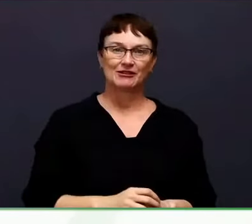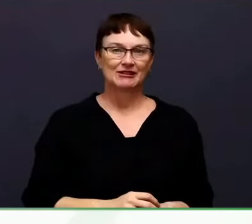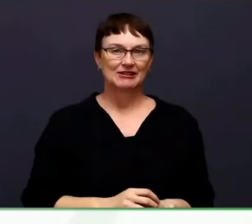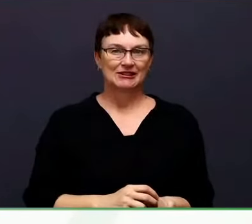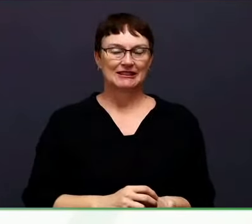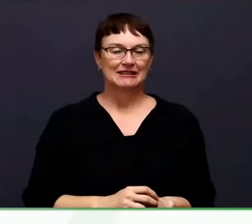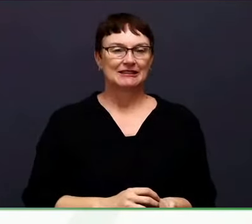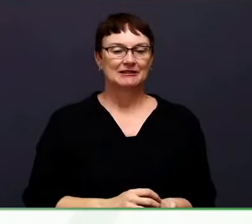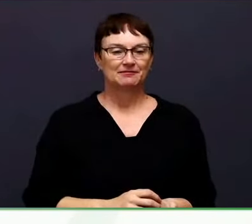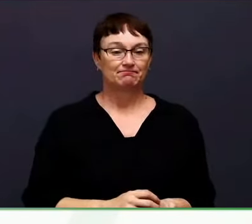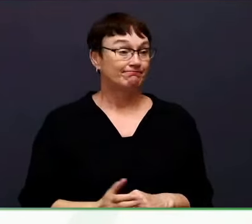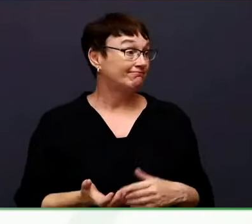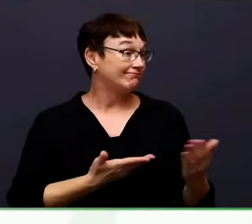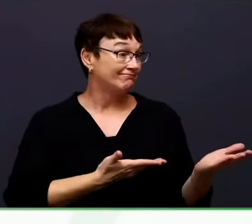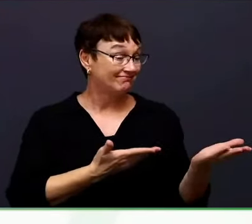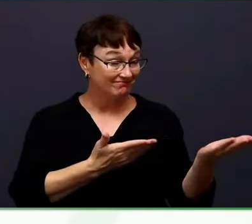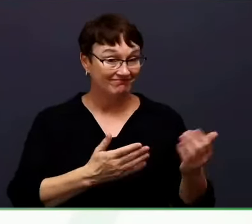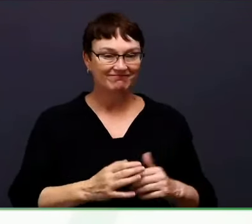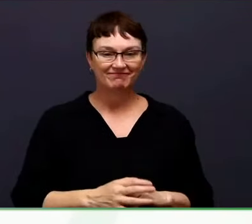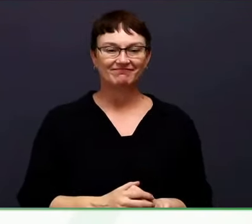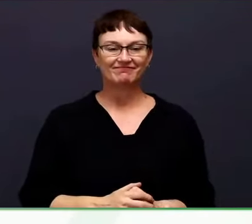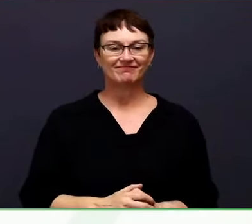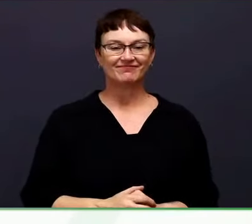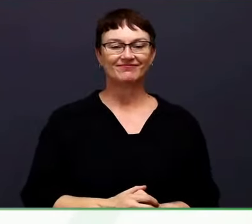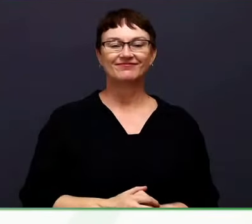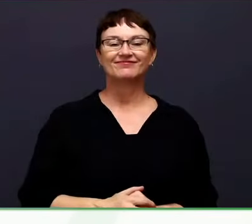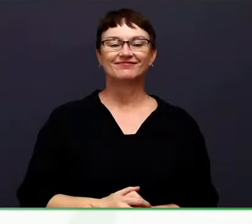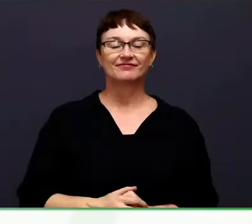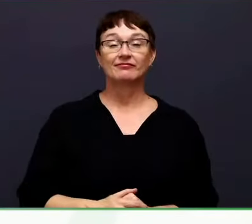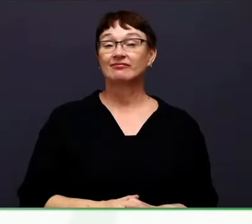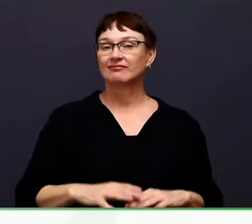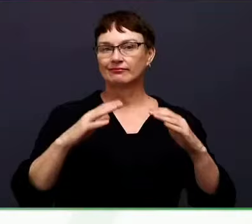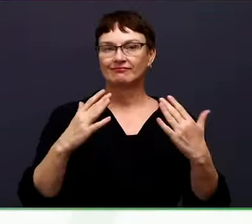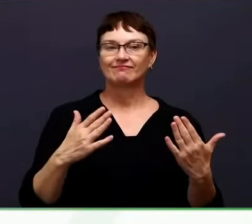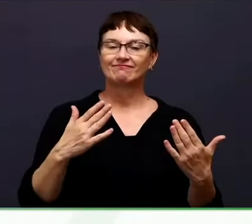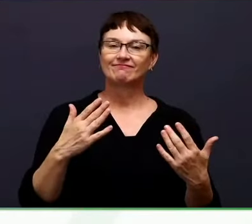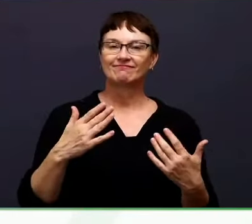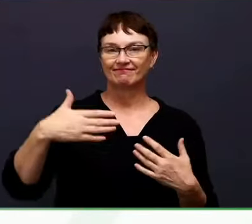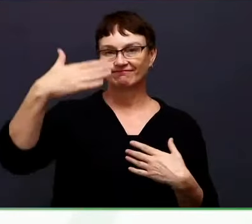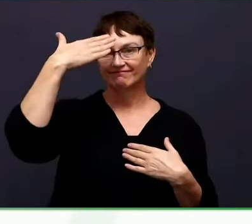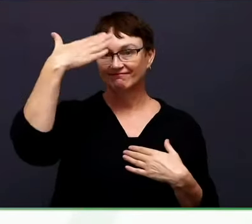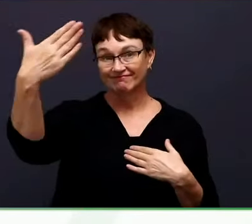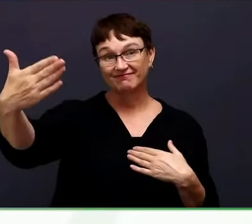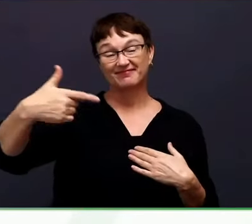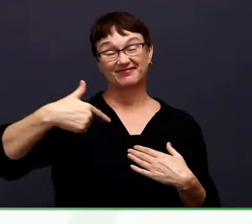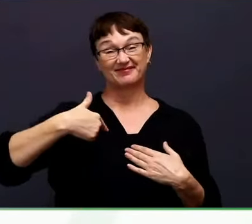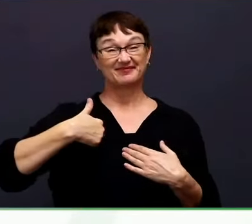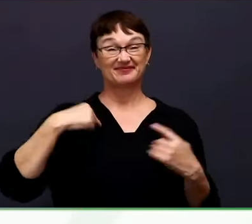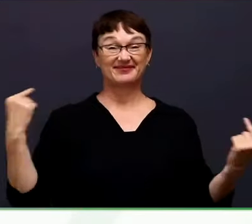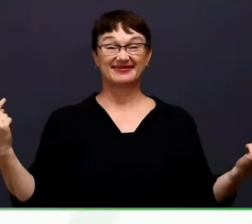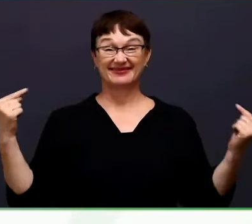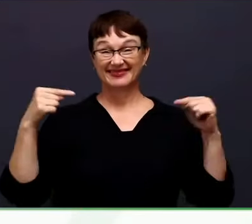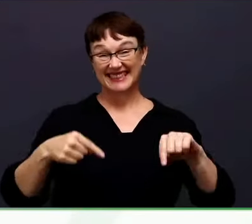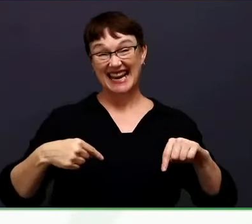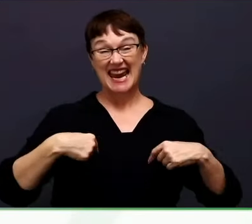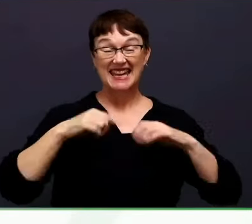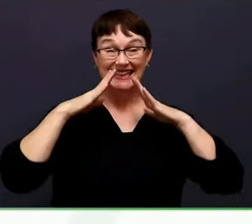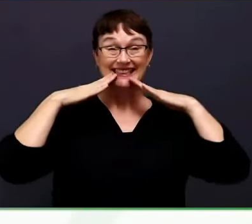My name is Robert. I am living in Istanbul, and I'm 29.